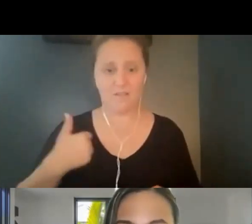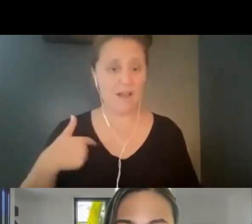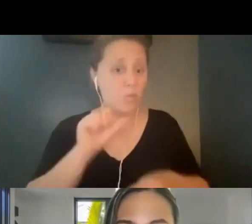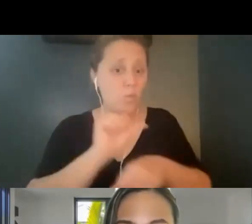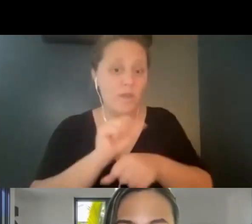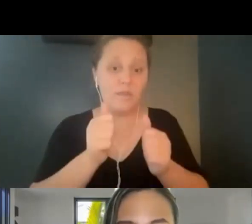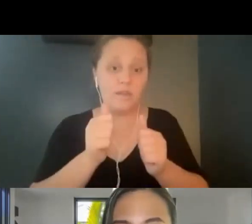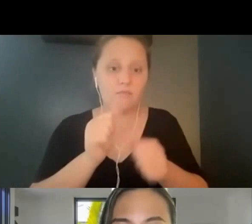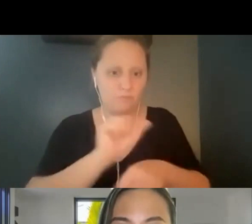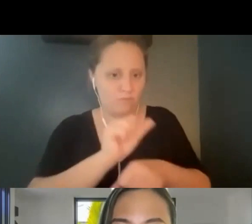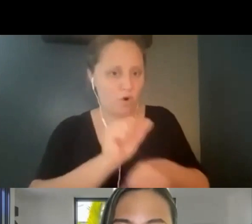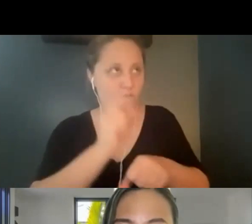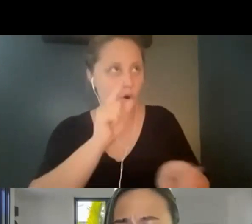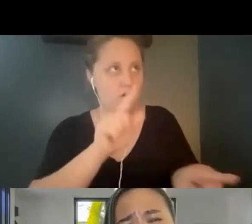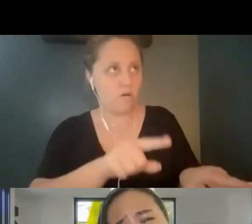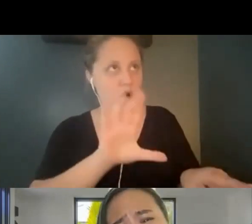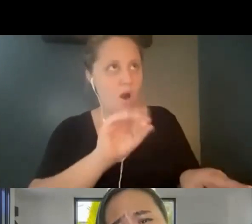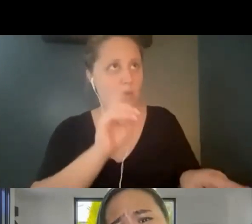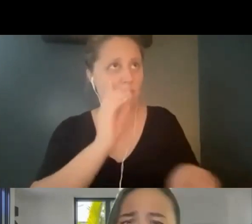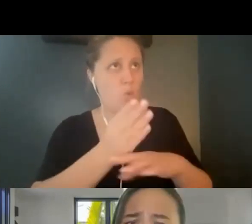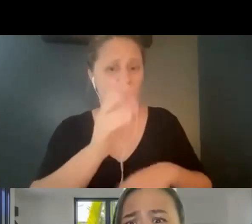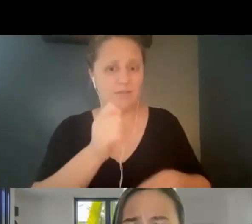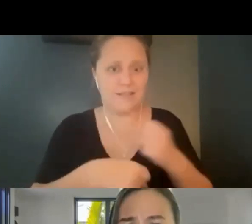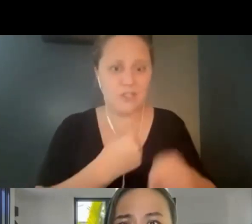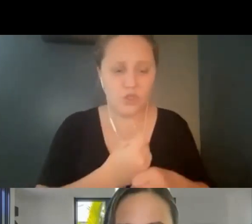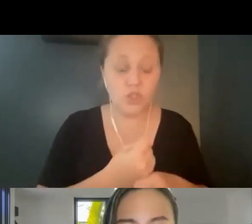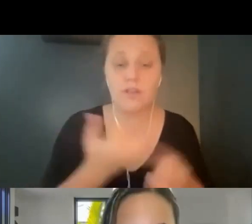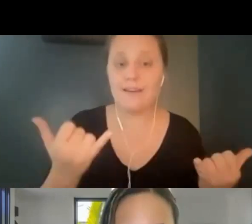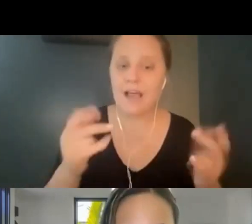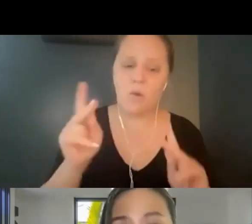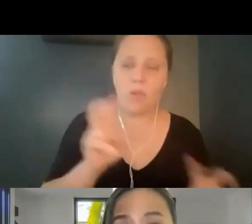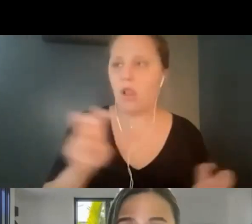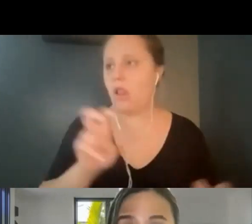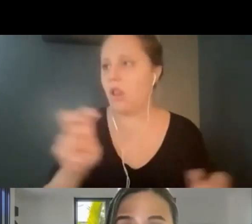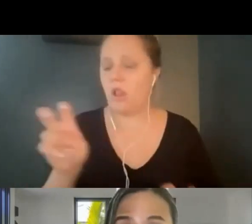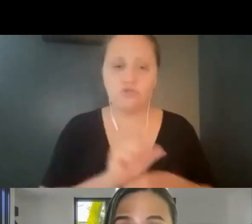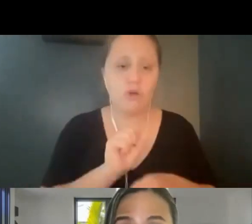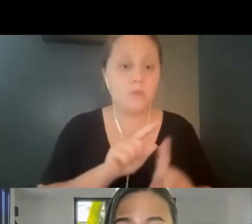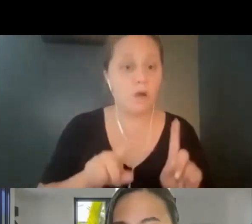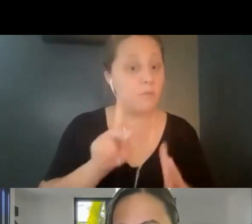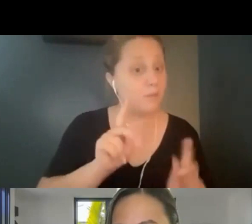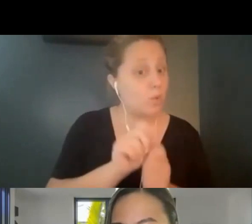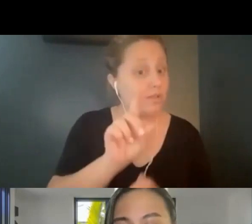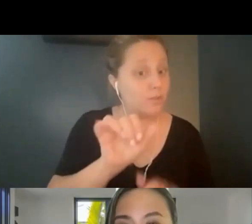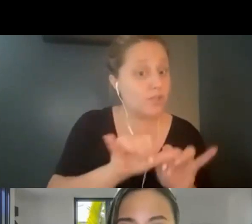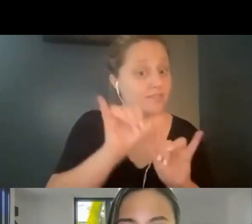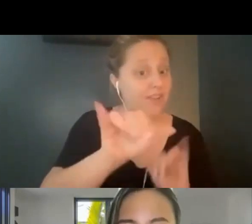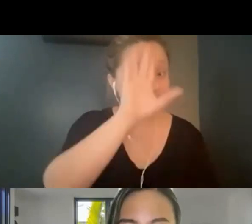how many, you know, these days, people are switching jobs like left and right but people with disabilities stay in their jobs more and that's a proven fact.